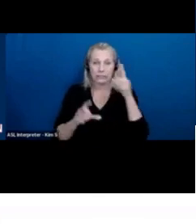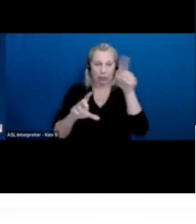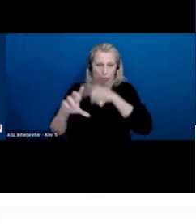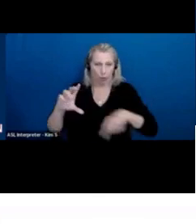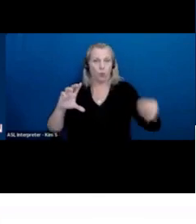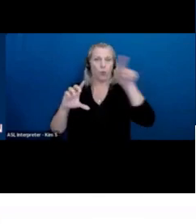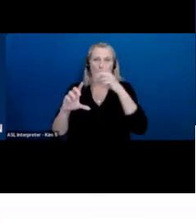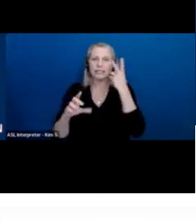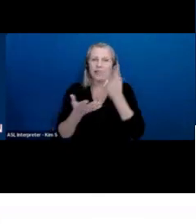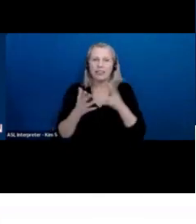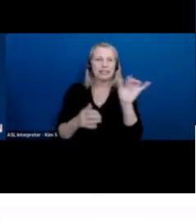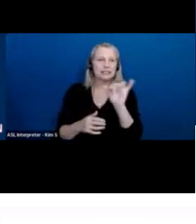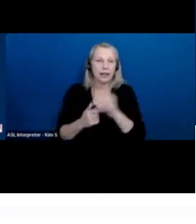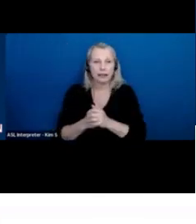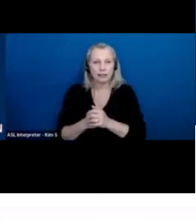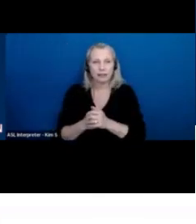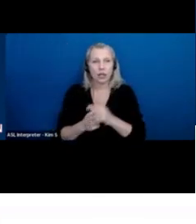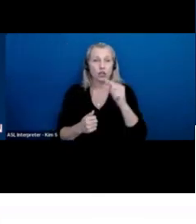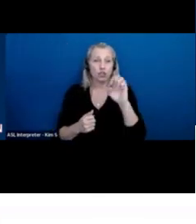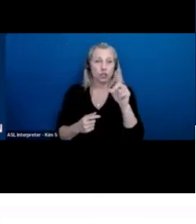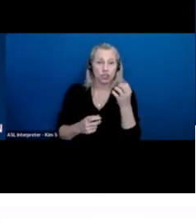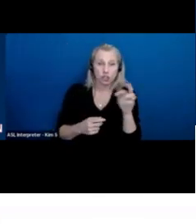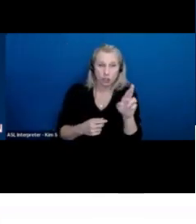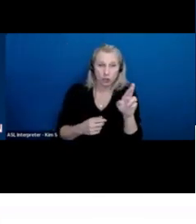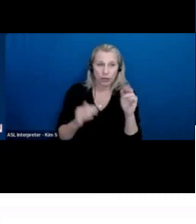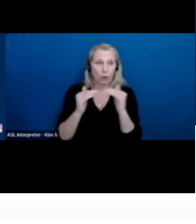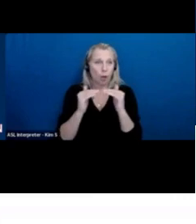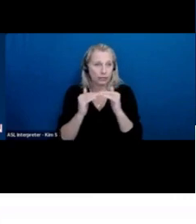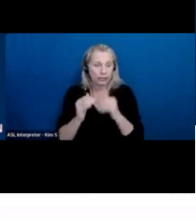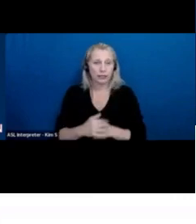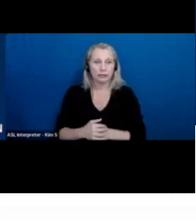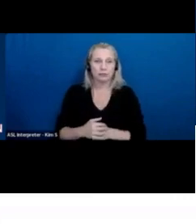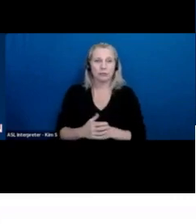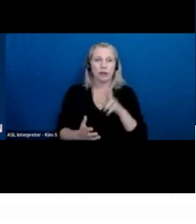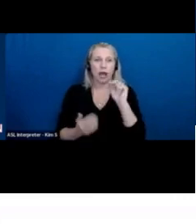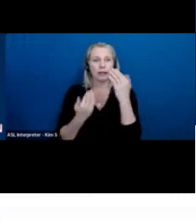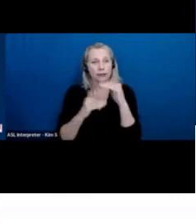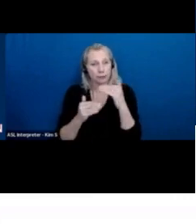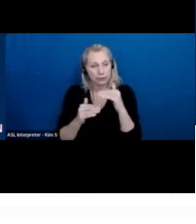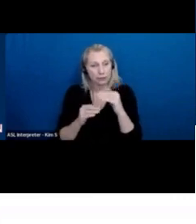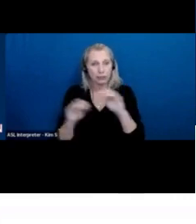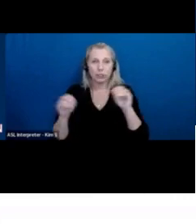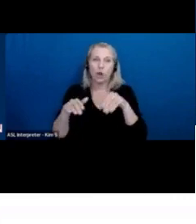things like gender equality, and limited or no access to supports